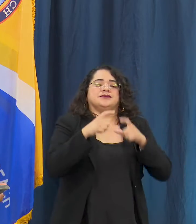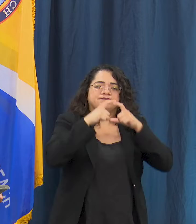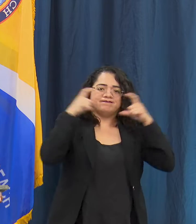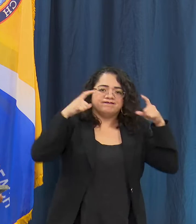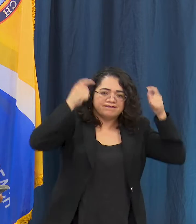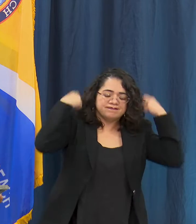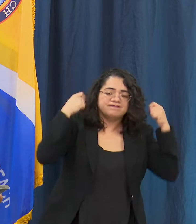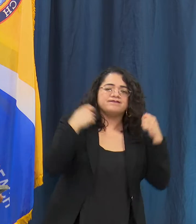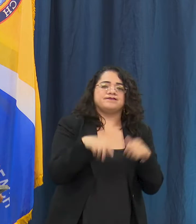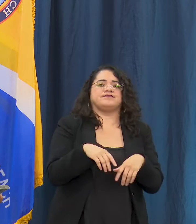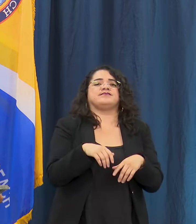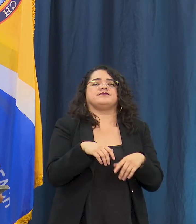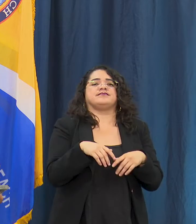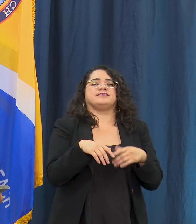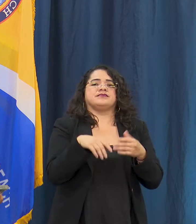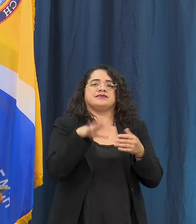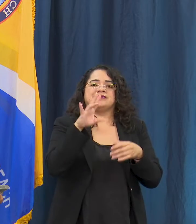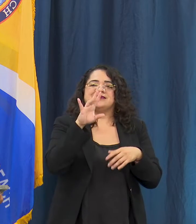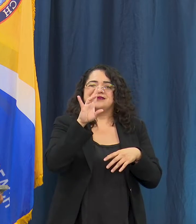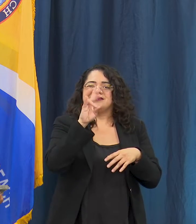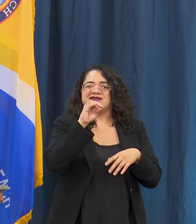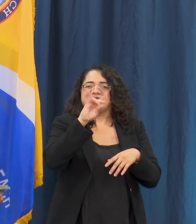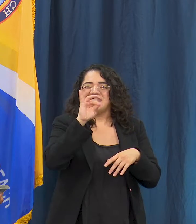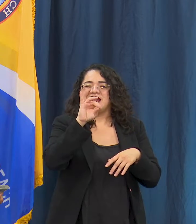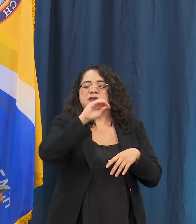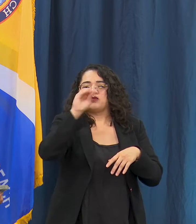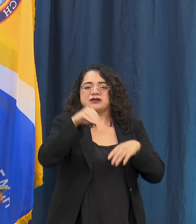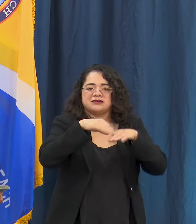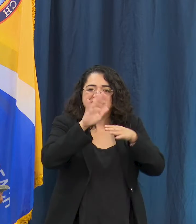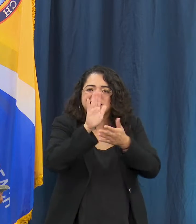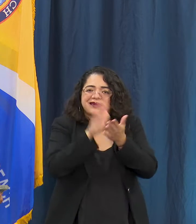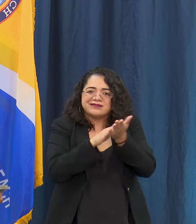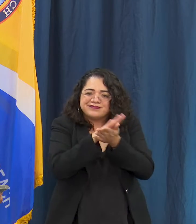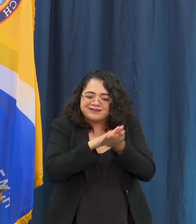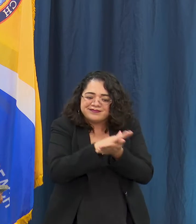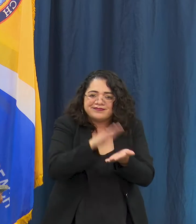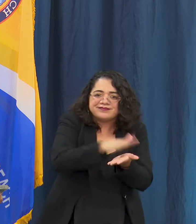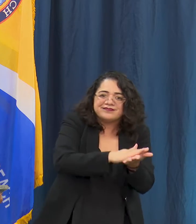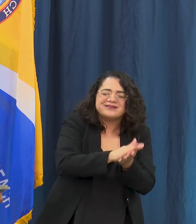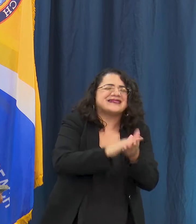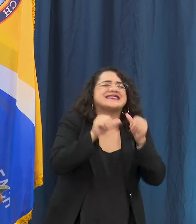continue and limit the spread of COVID-19. I'm gonna turn this over to Kelly